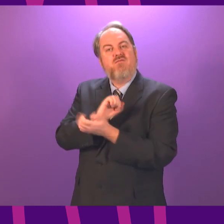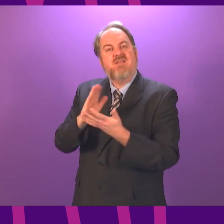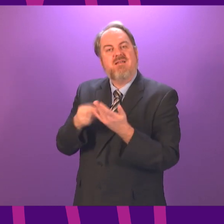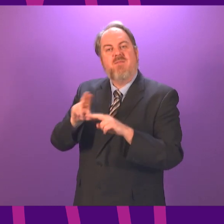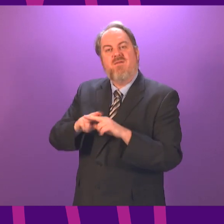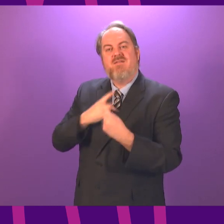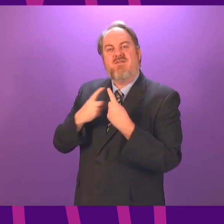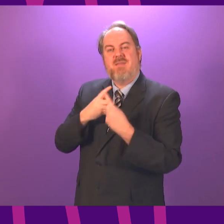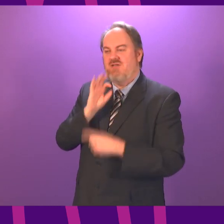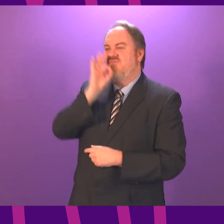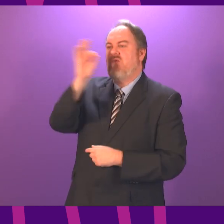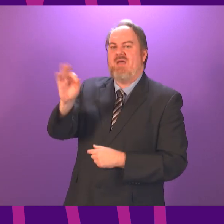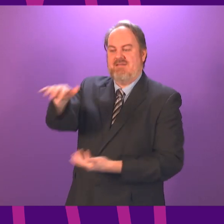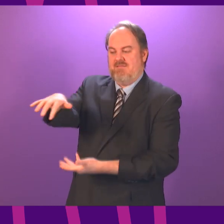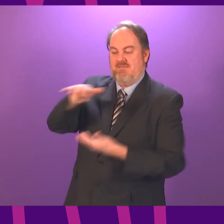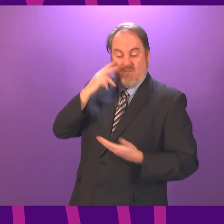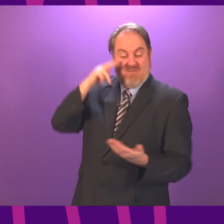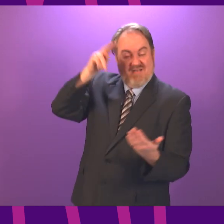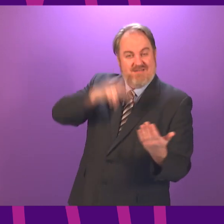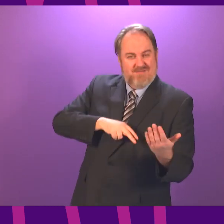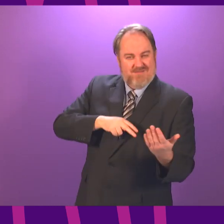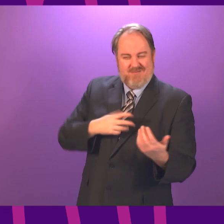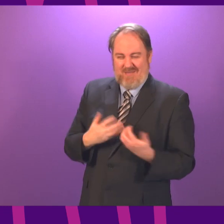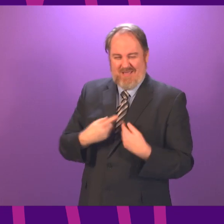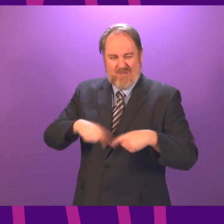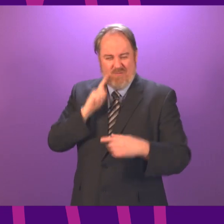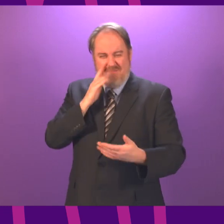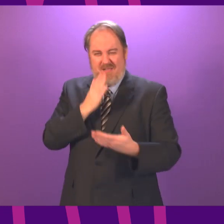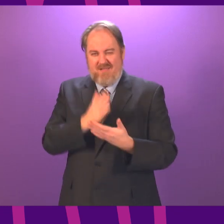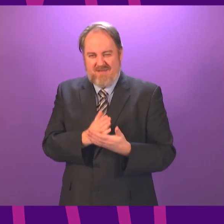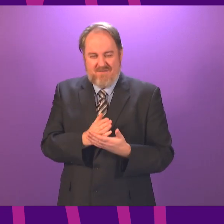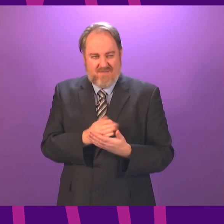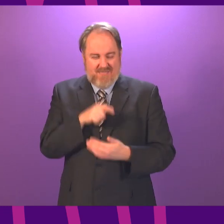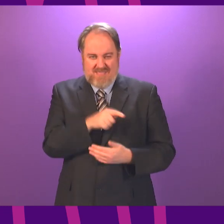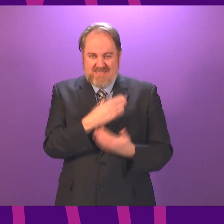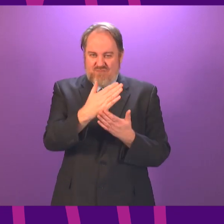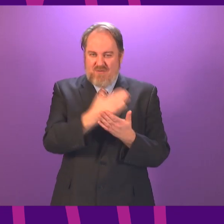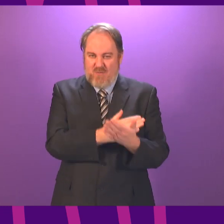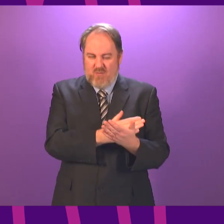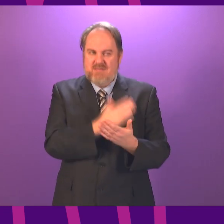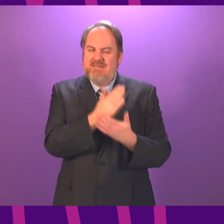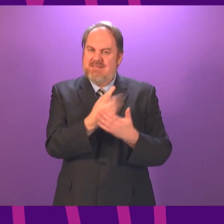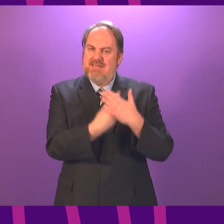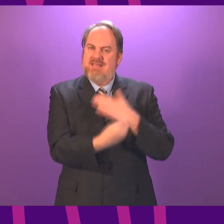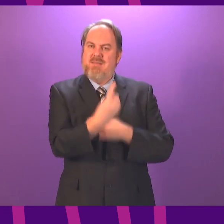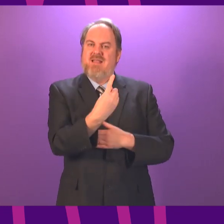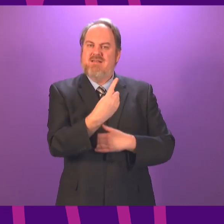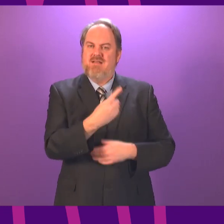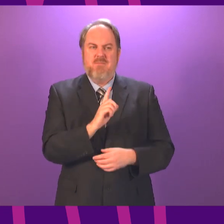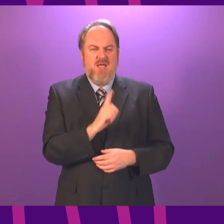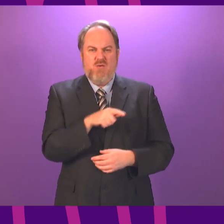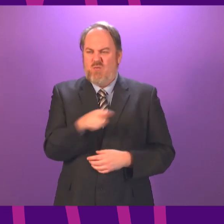How can anyone have confidence in the independence of the report if the Government has the opportunity